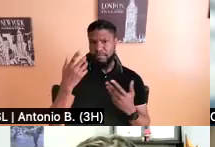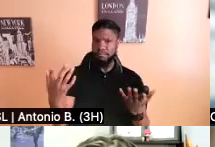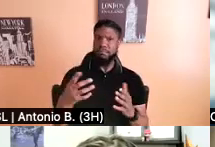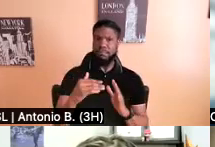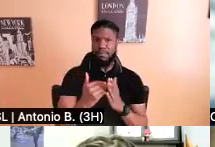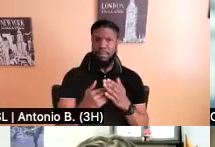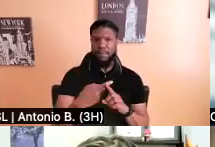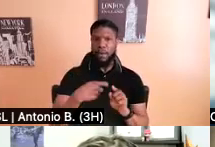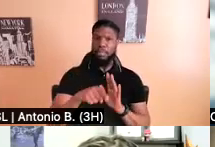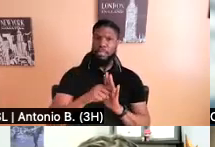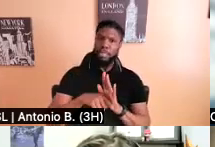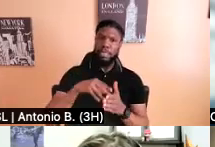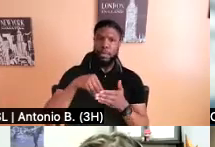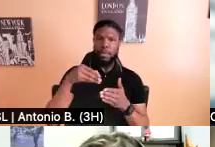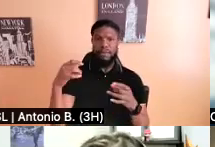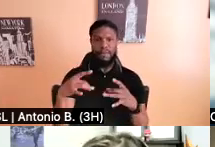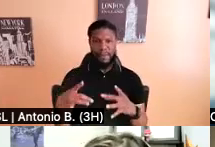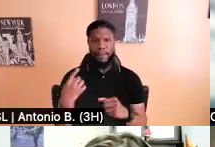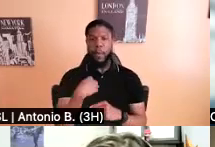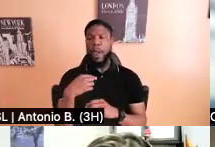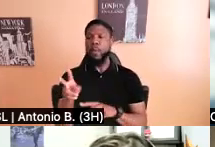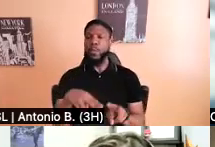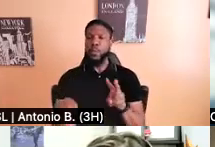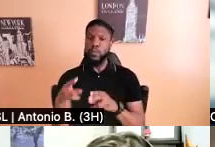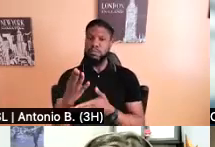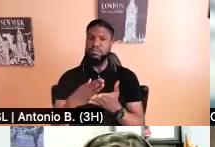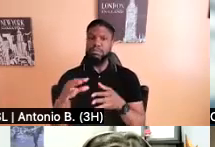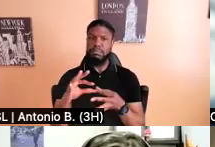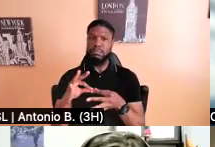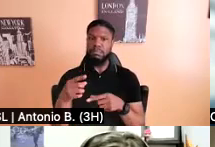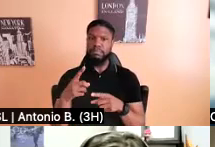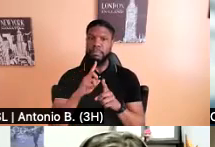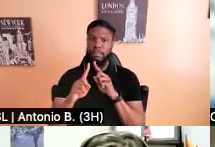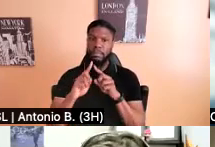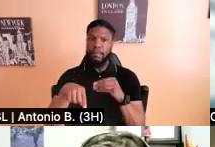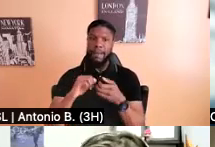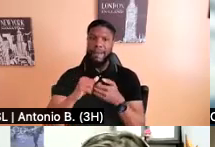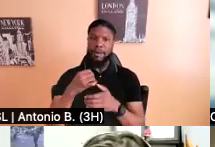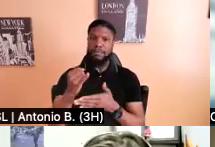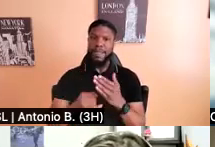some recent conversations going on on Wcenter about how to design exit surveys. I'm going